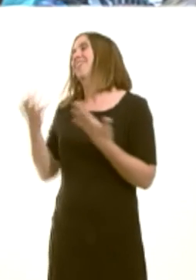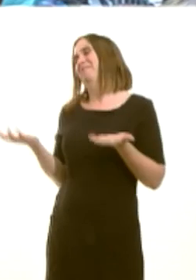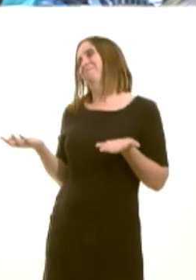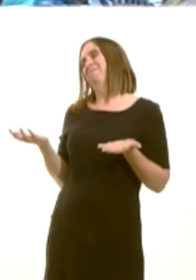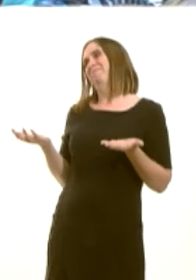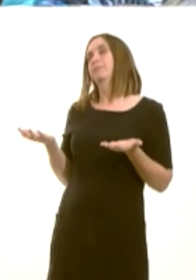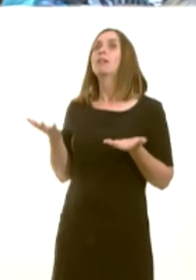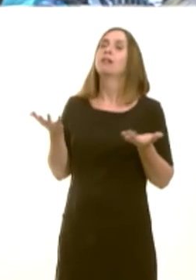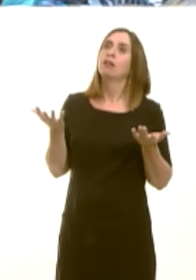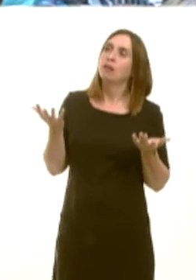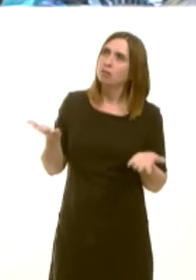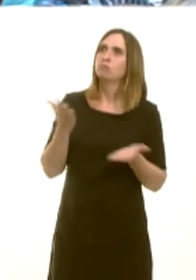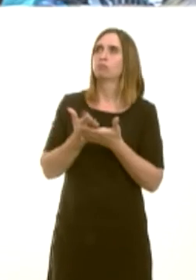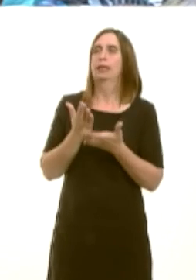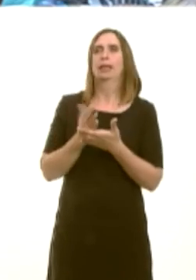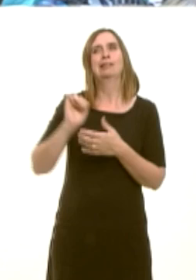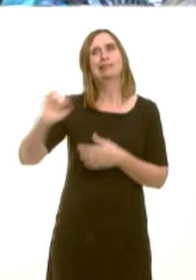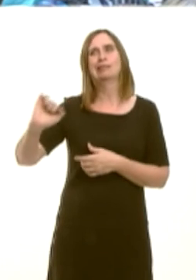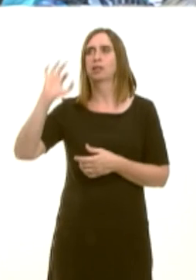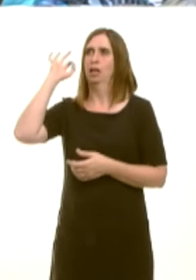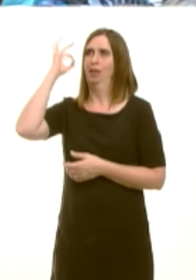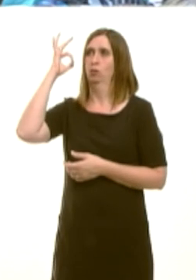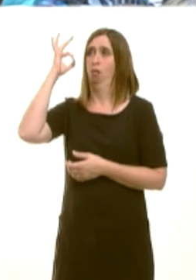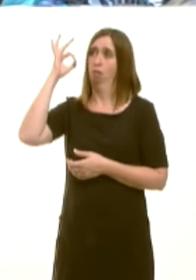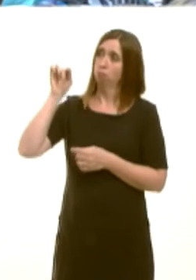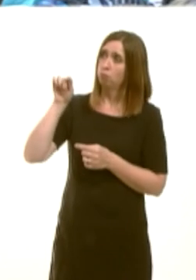council now, of course. If theyíre ready to proceed quickly, that is to be welcomed,